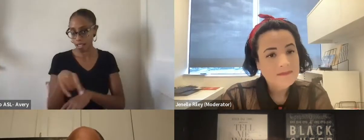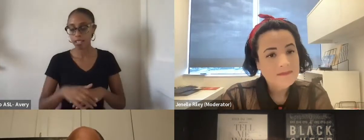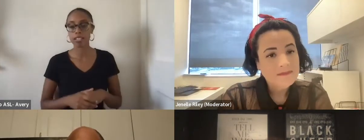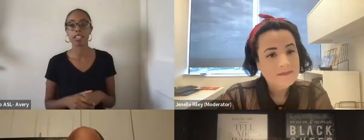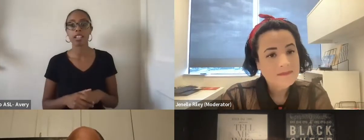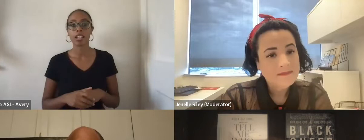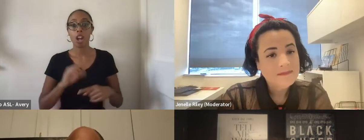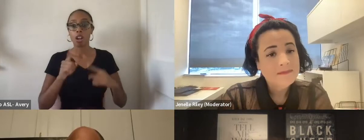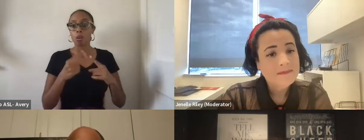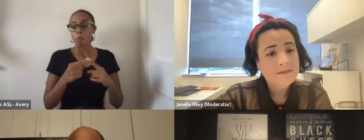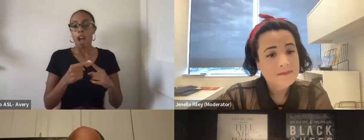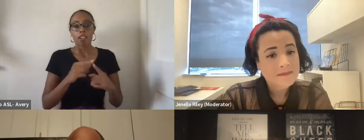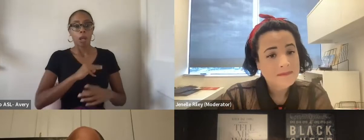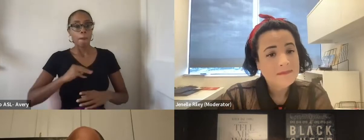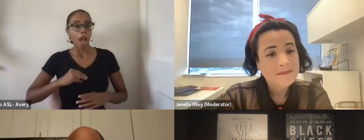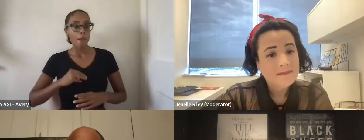member of their own family has passed.